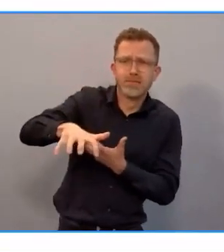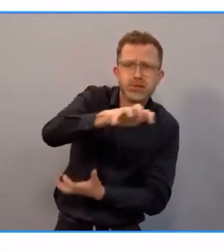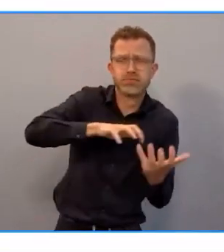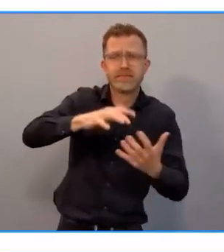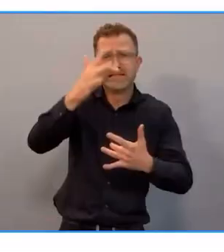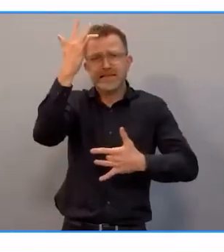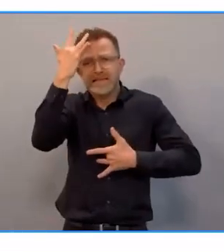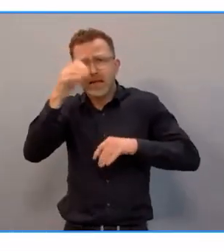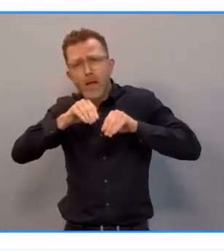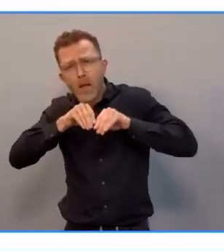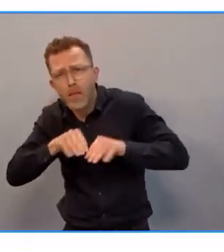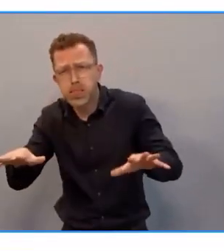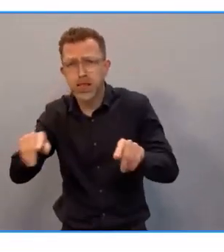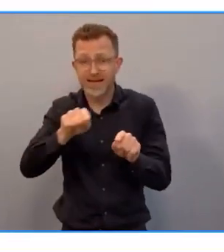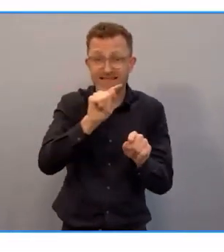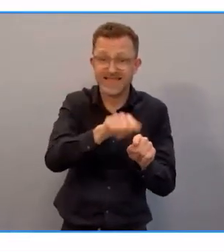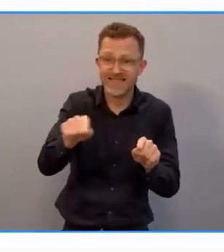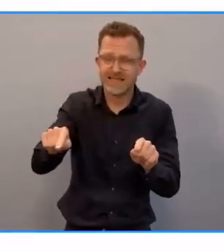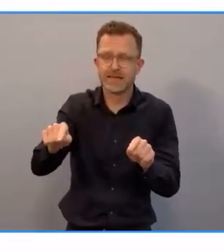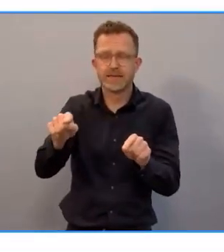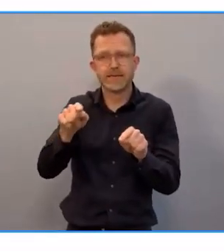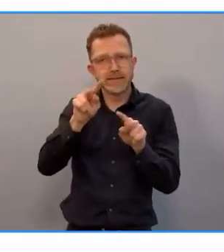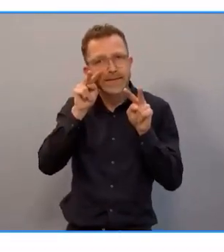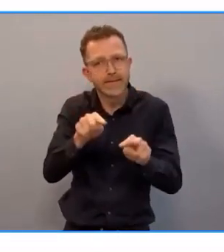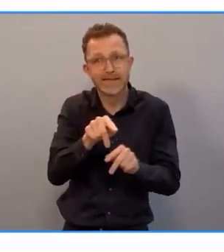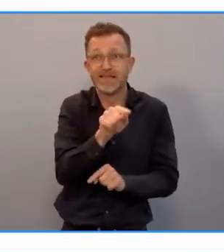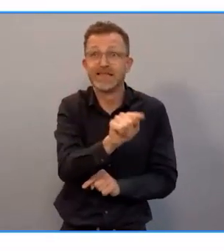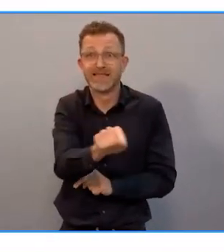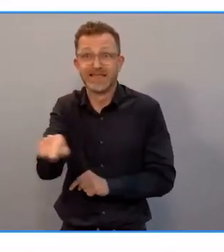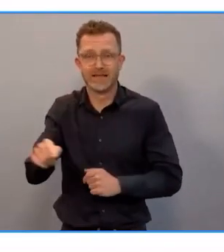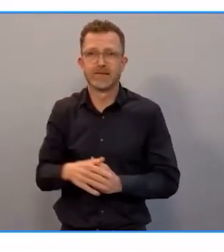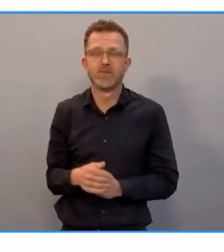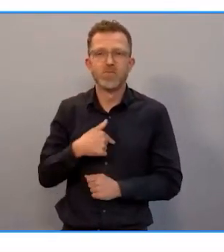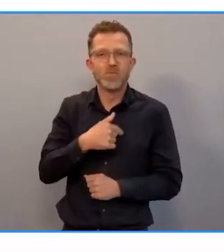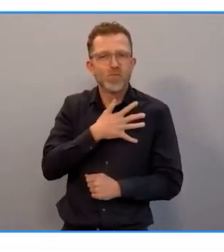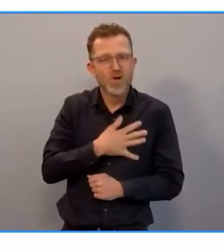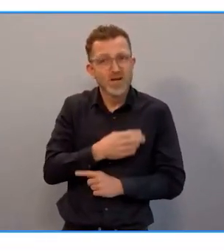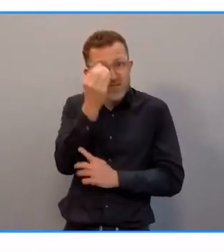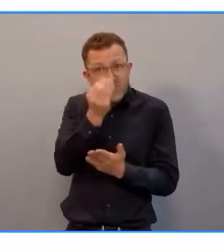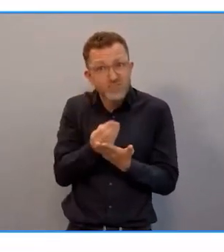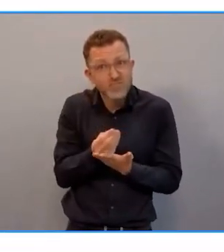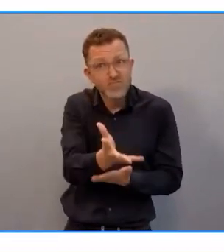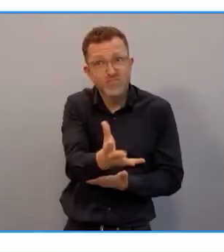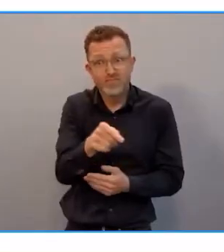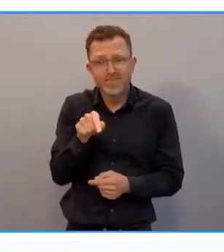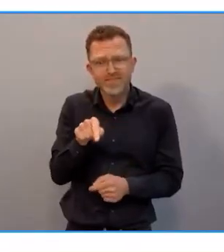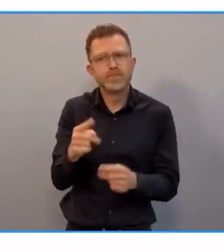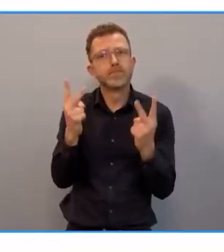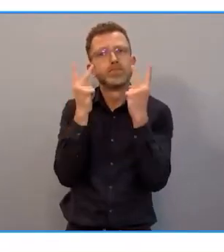is important to recognize women's leadership and involve women-led